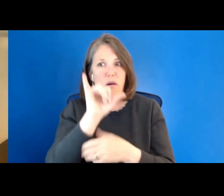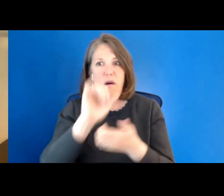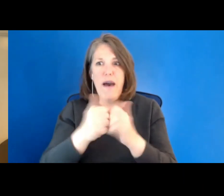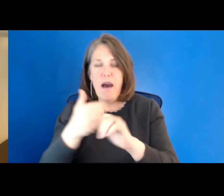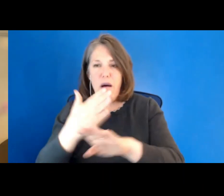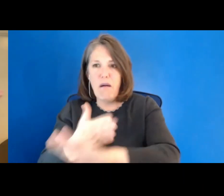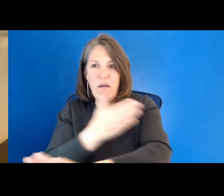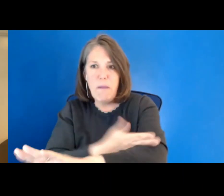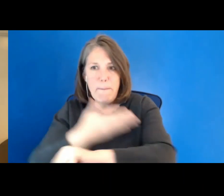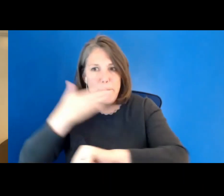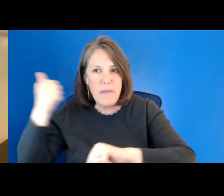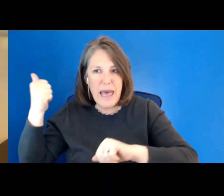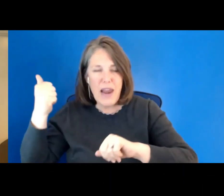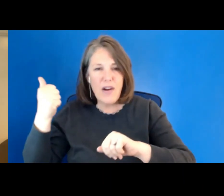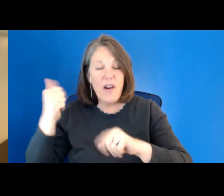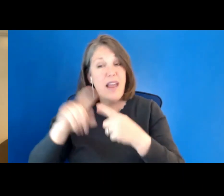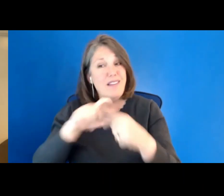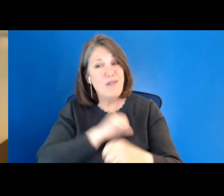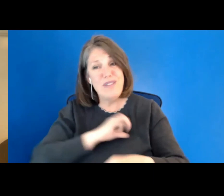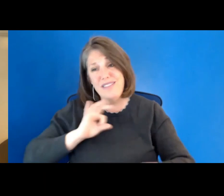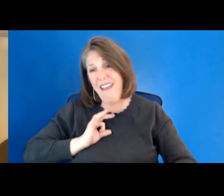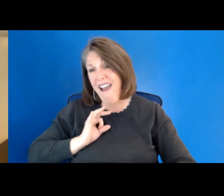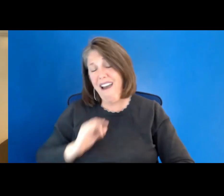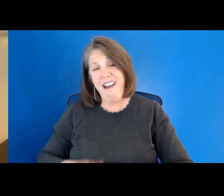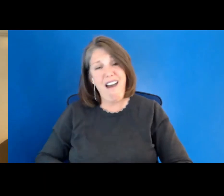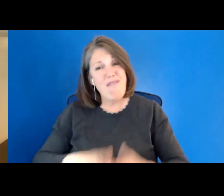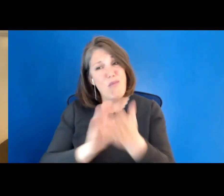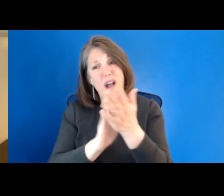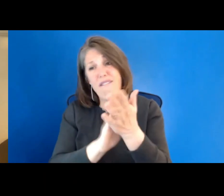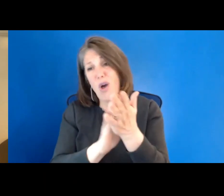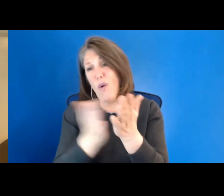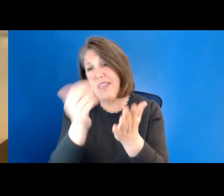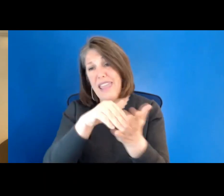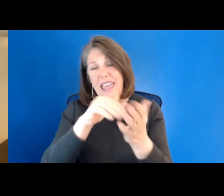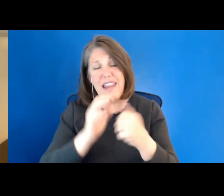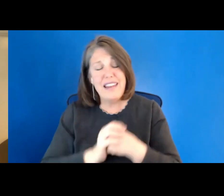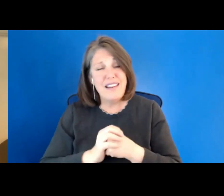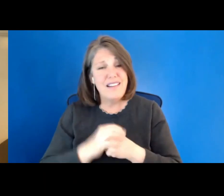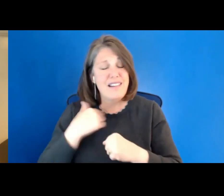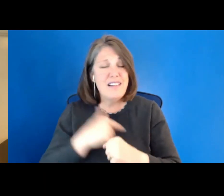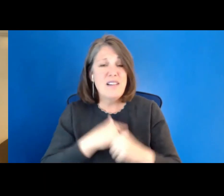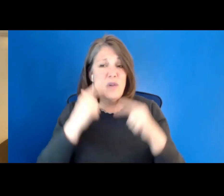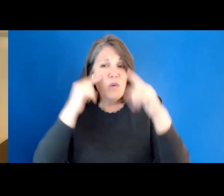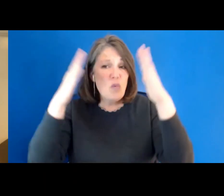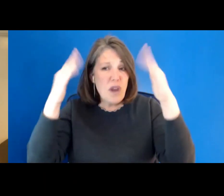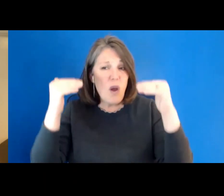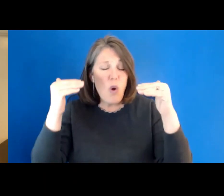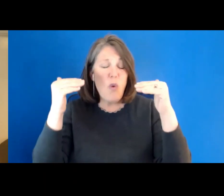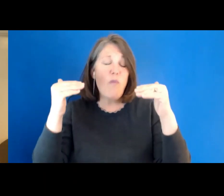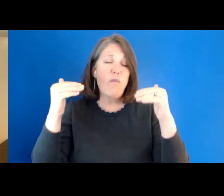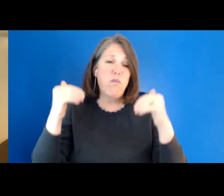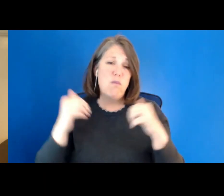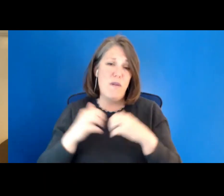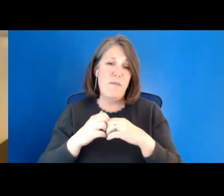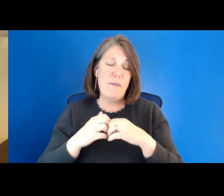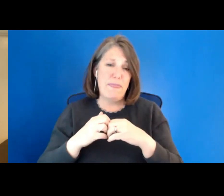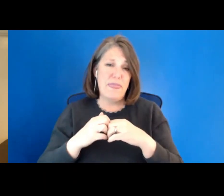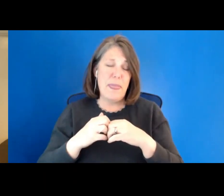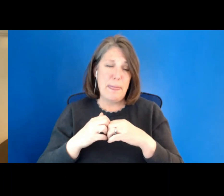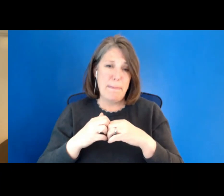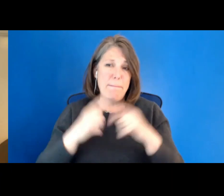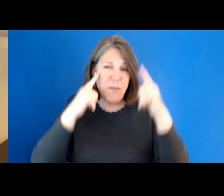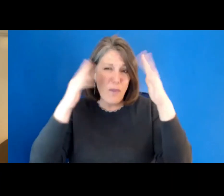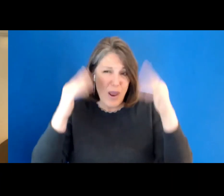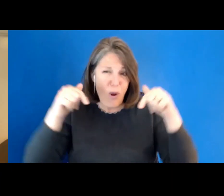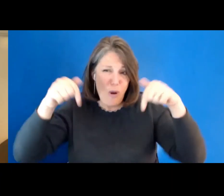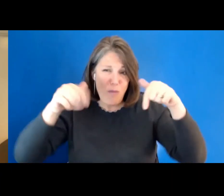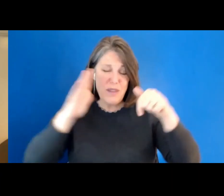that. And to the staff, bravo, once again. 17:50:17 We hope that this is a time for everyone